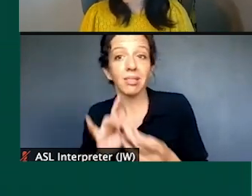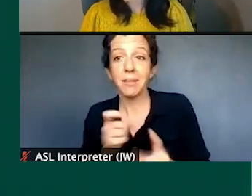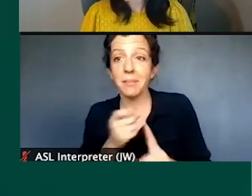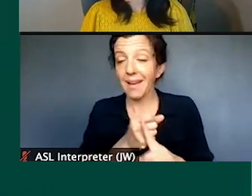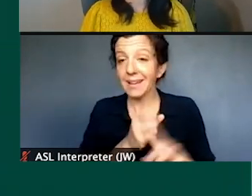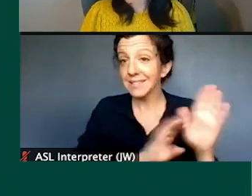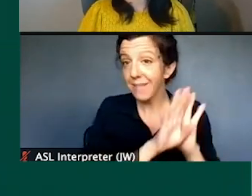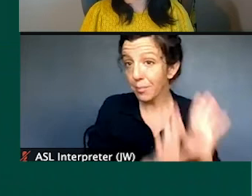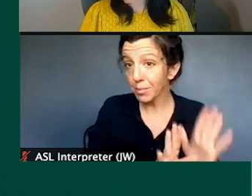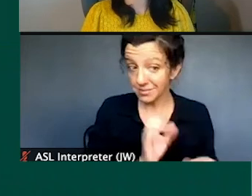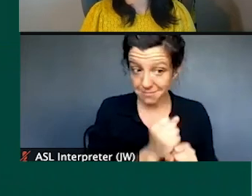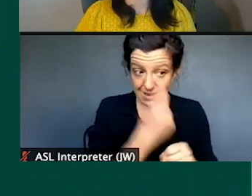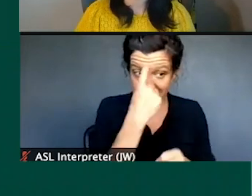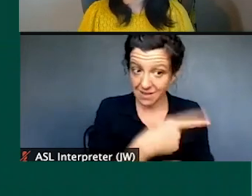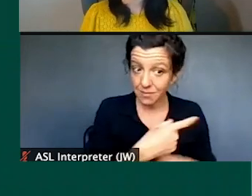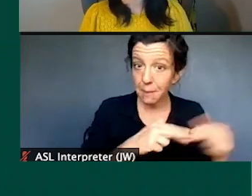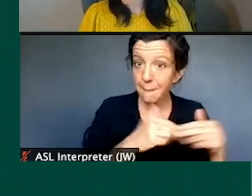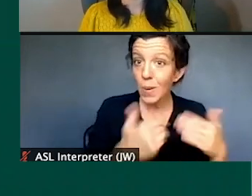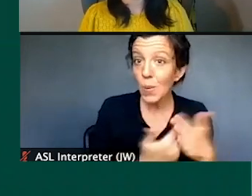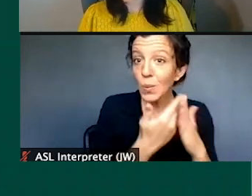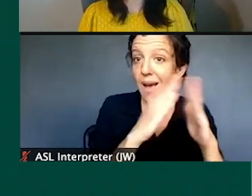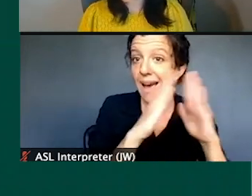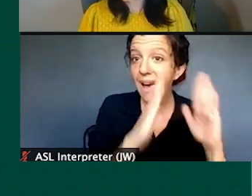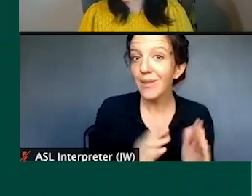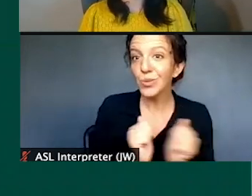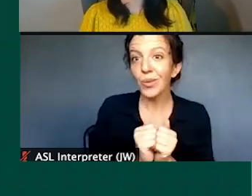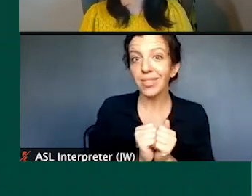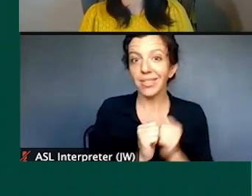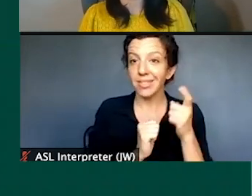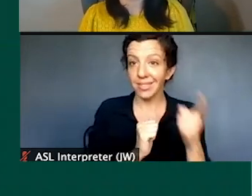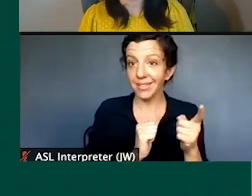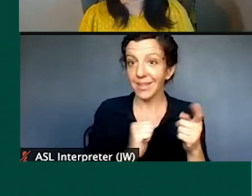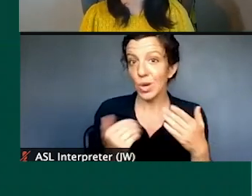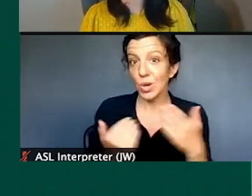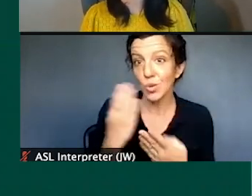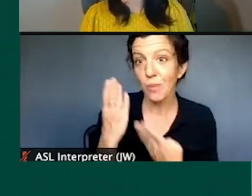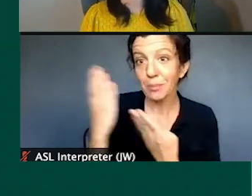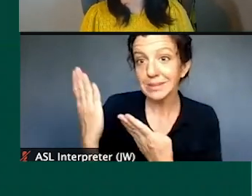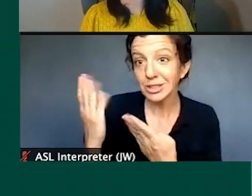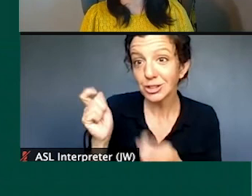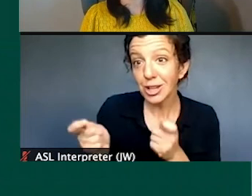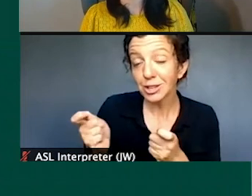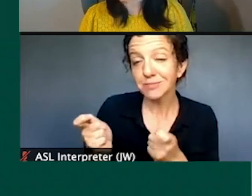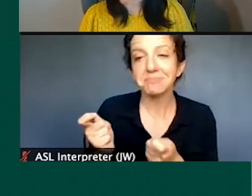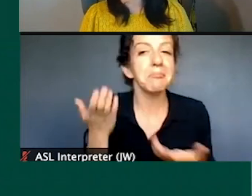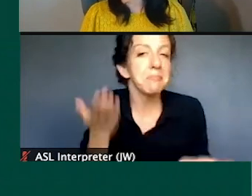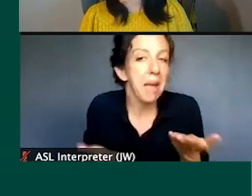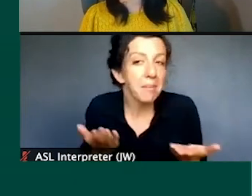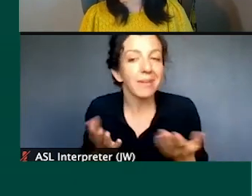that would be brought on locally, to change their existing policies, or put new policies in place if they don't have rent control today. All right.